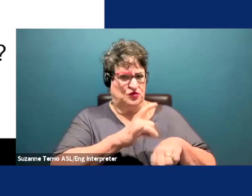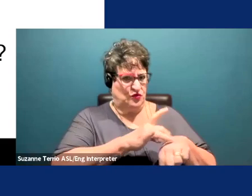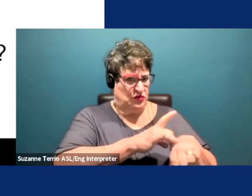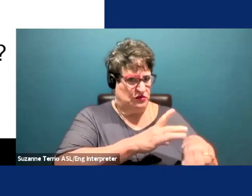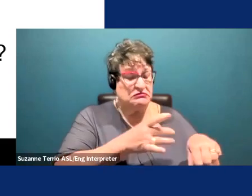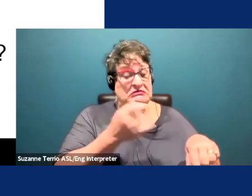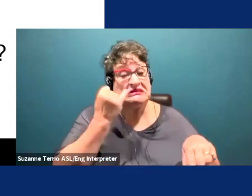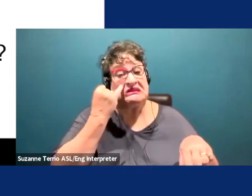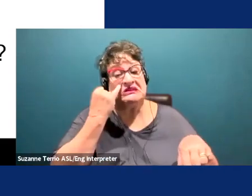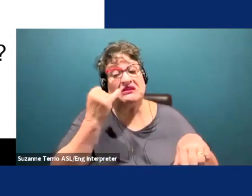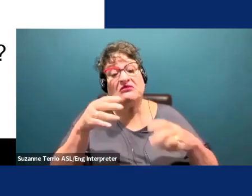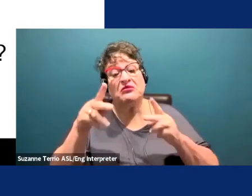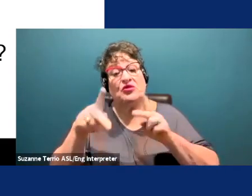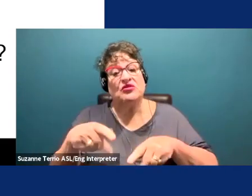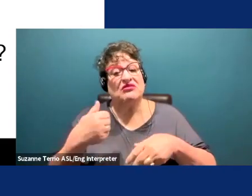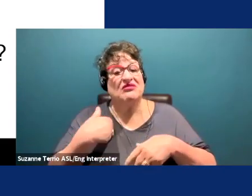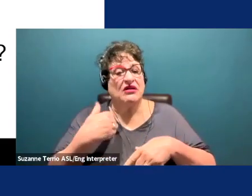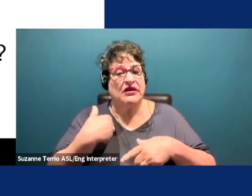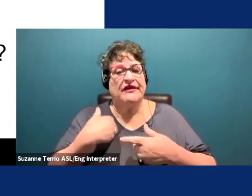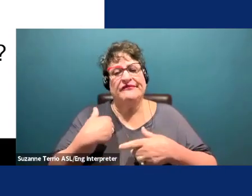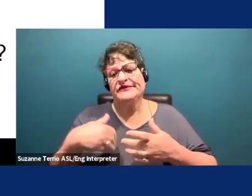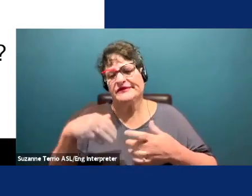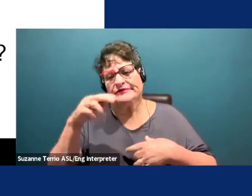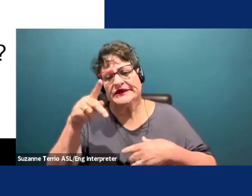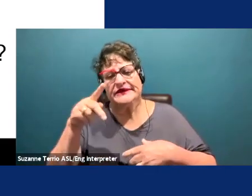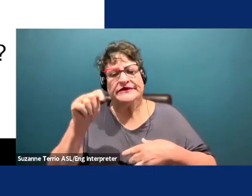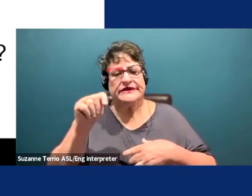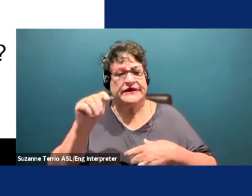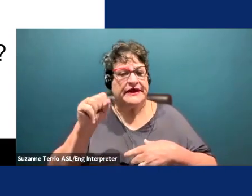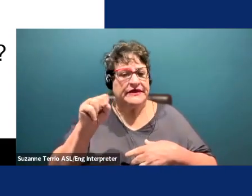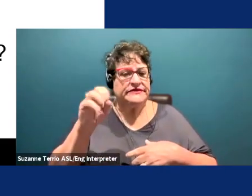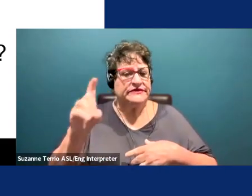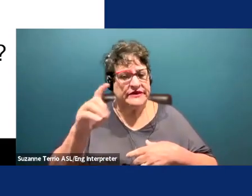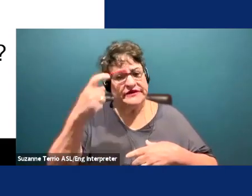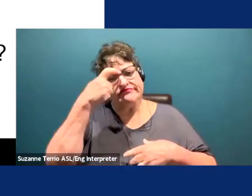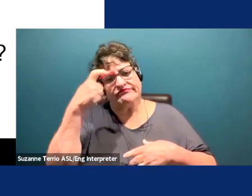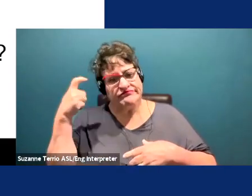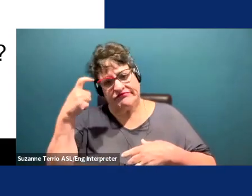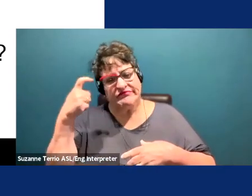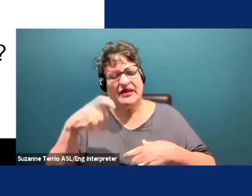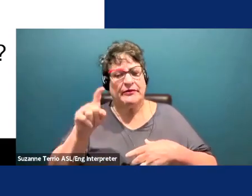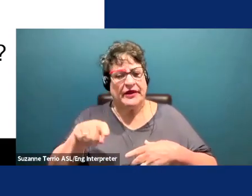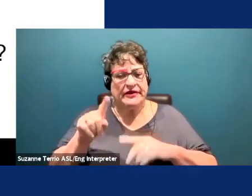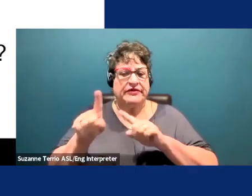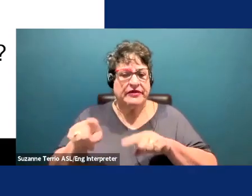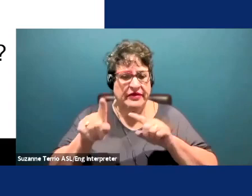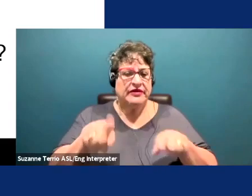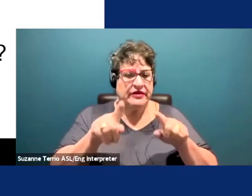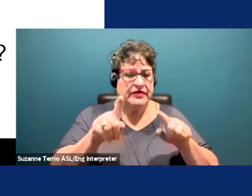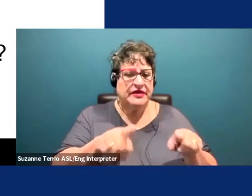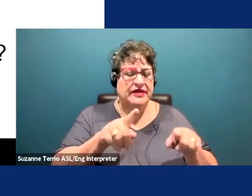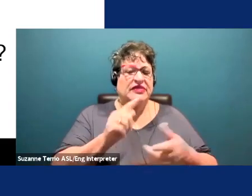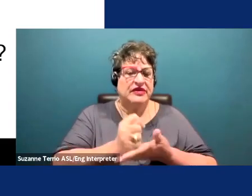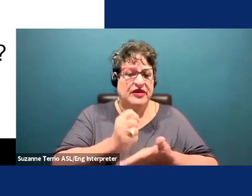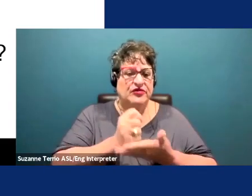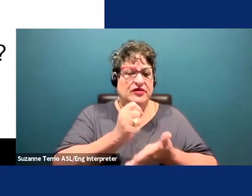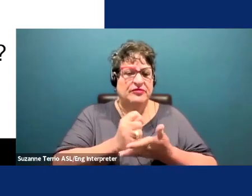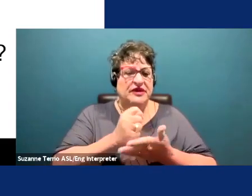chronic PTSD is requiring them to go to multiple therapy sessions where they're revisiting the trauma, the right thing and is it